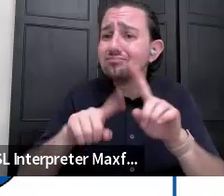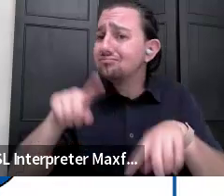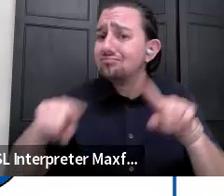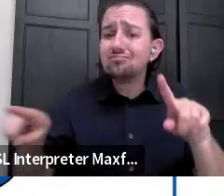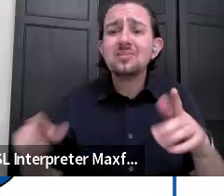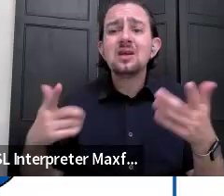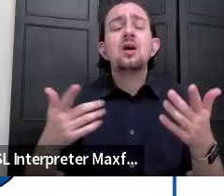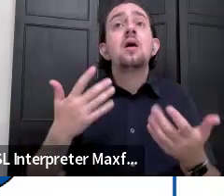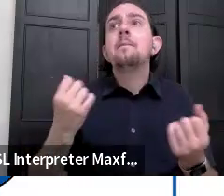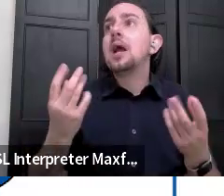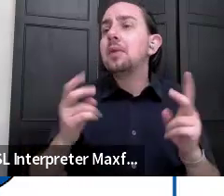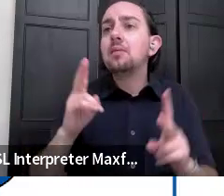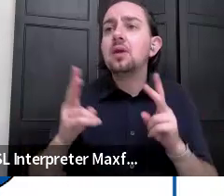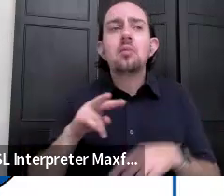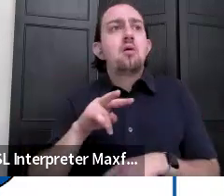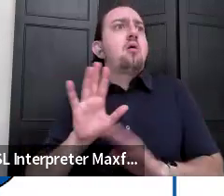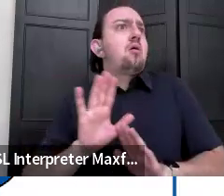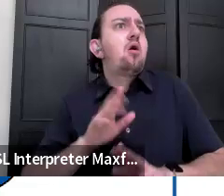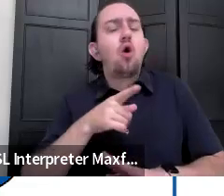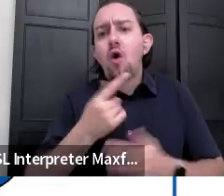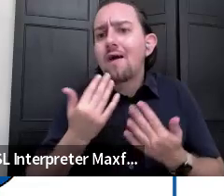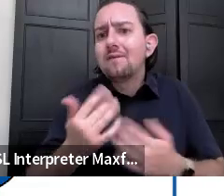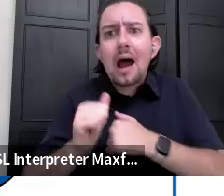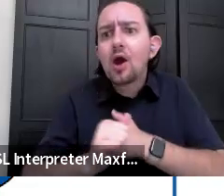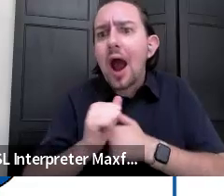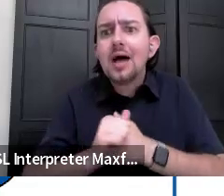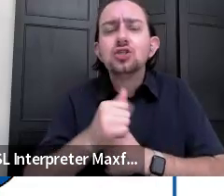I can't tell you how many times I've been called a fire hazard for various reasons.